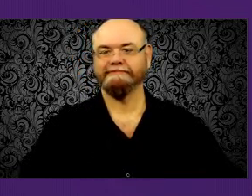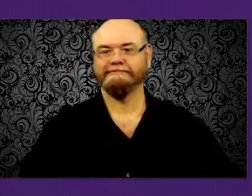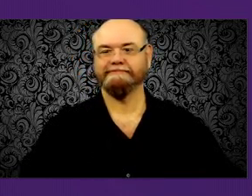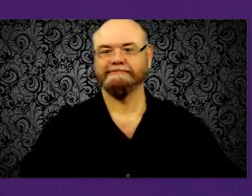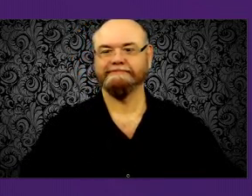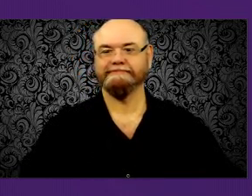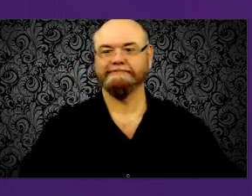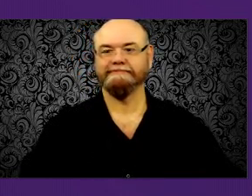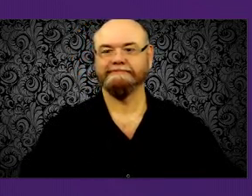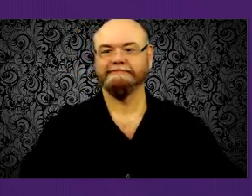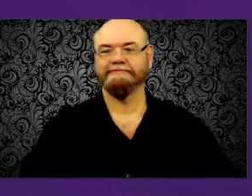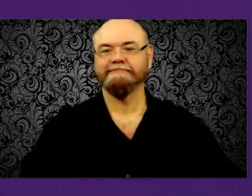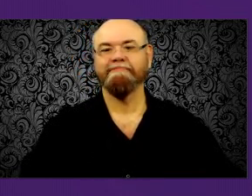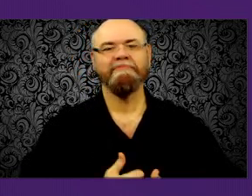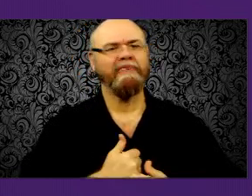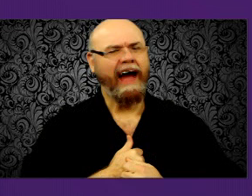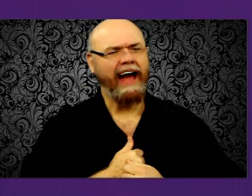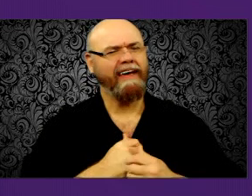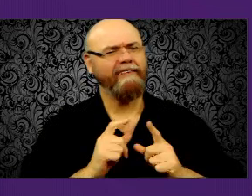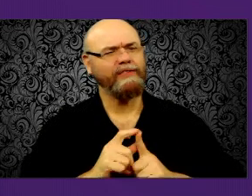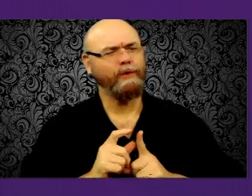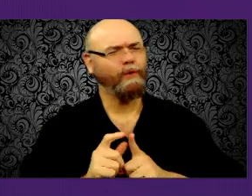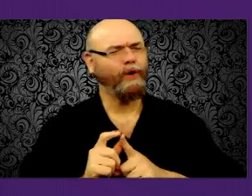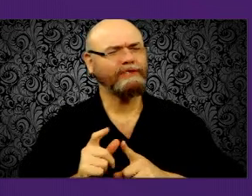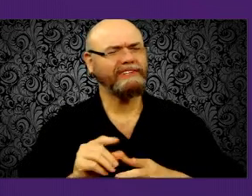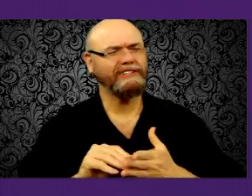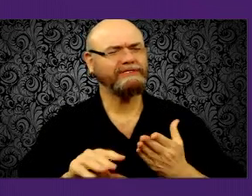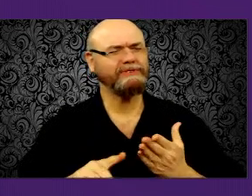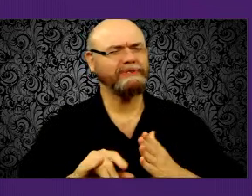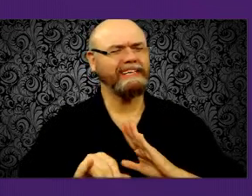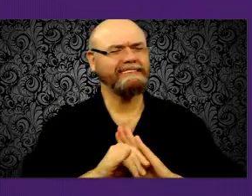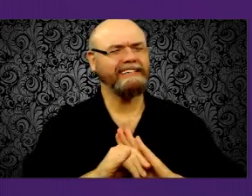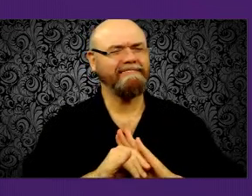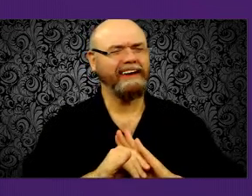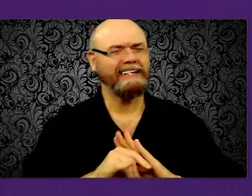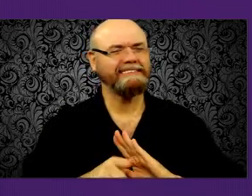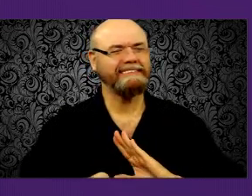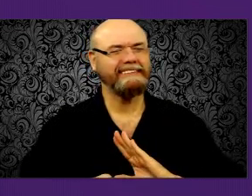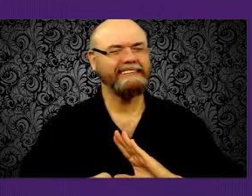I love the words that this student identified to honor their humanity.